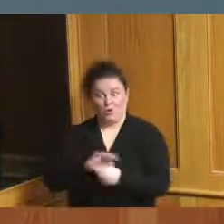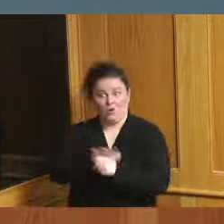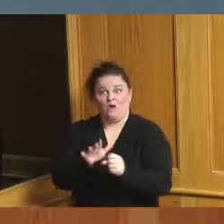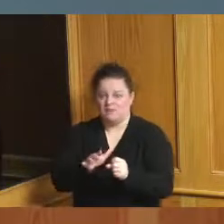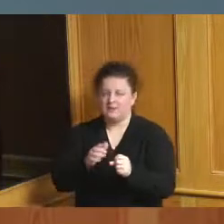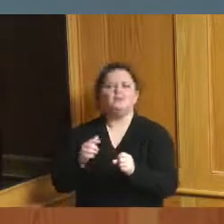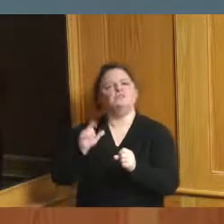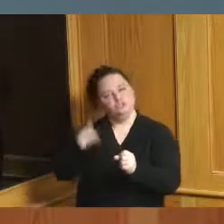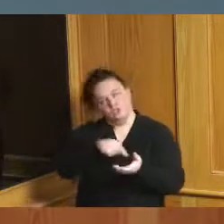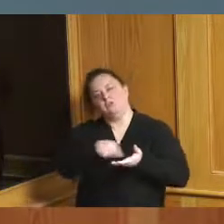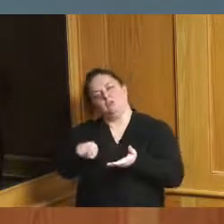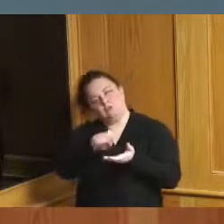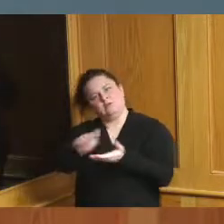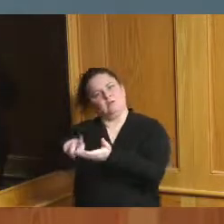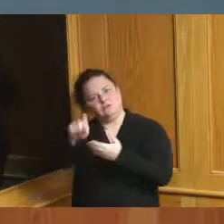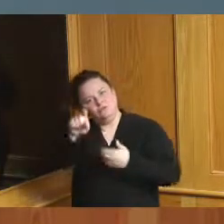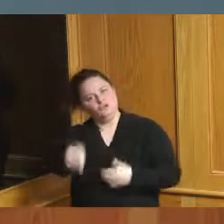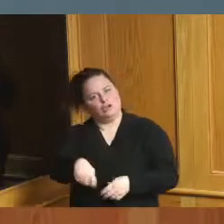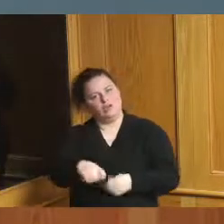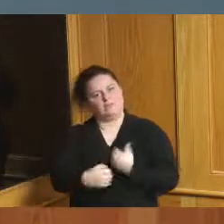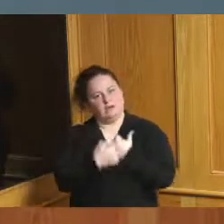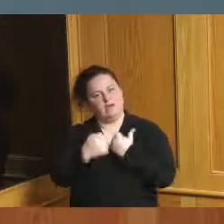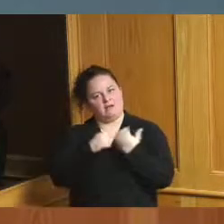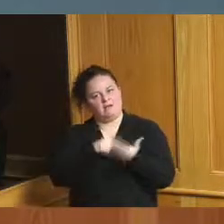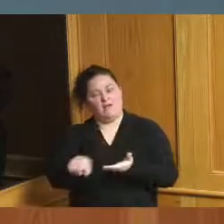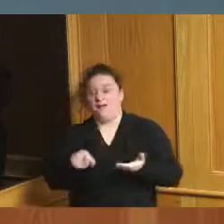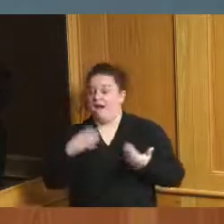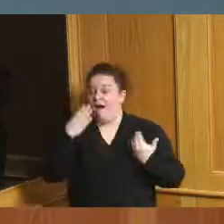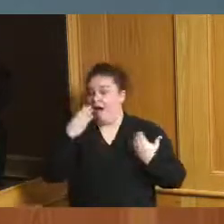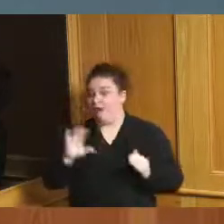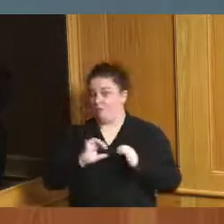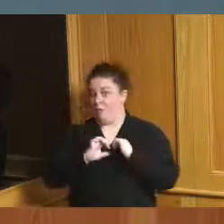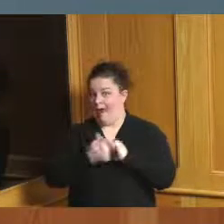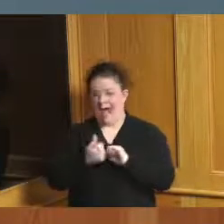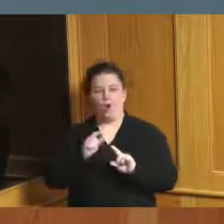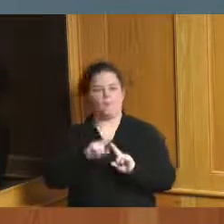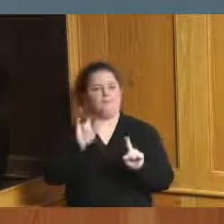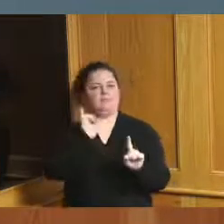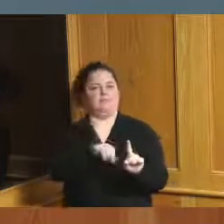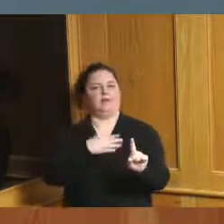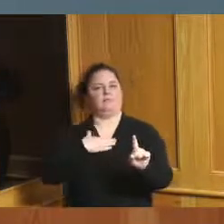don't know how we go about doing that but that's that's my stand i think the mistake was made